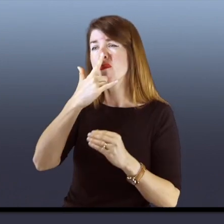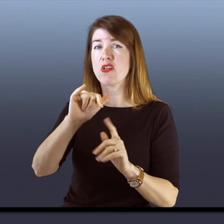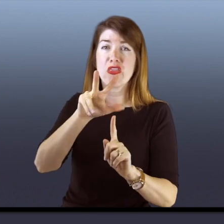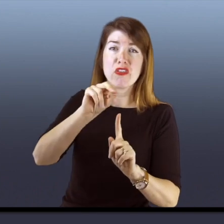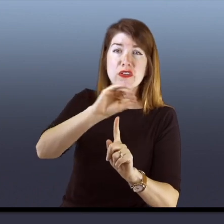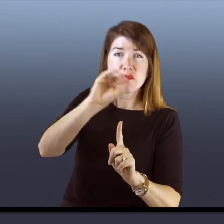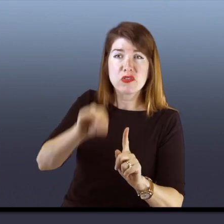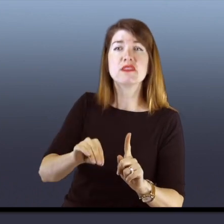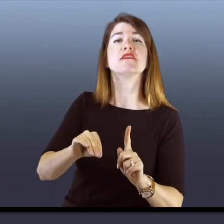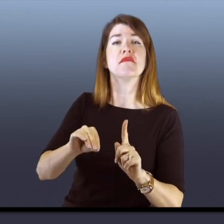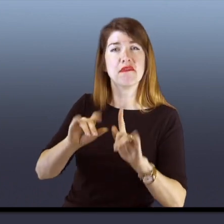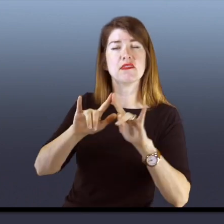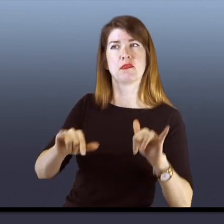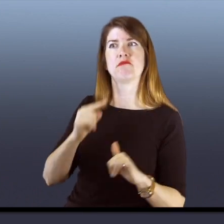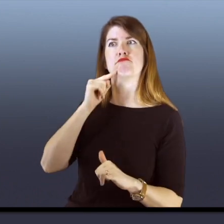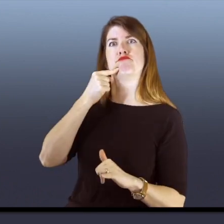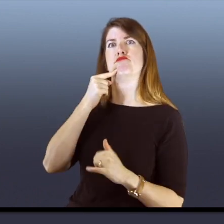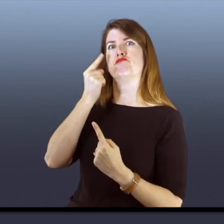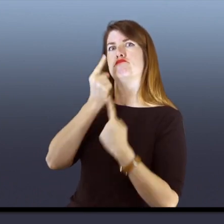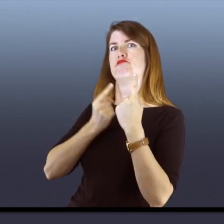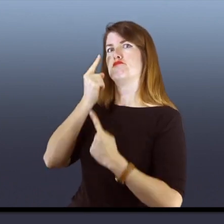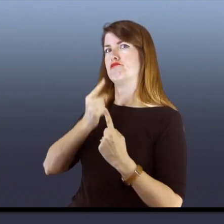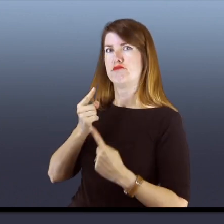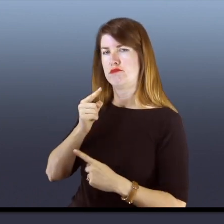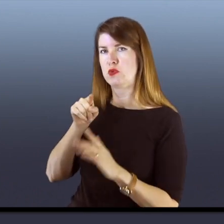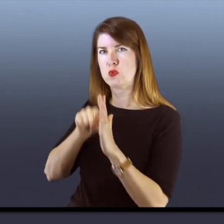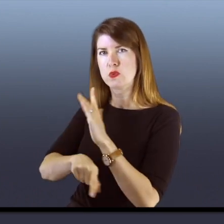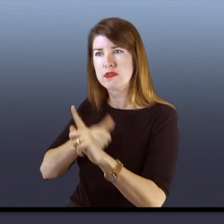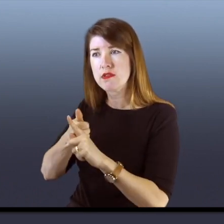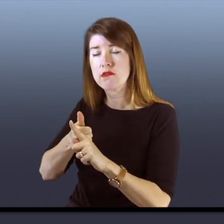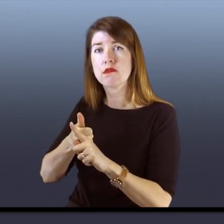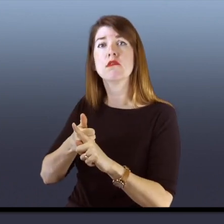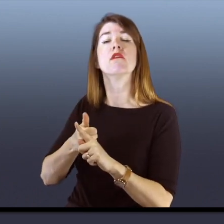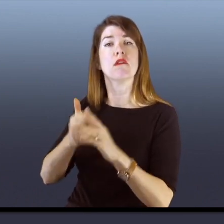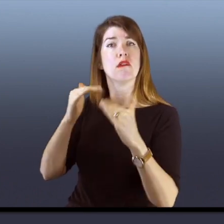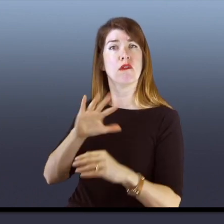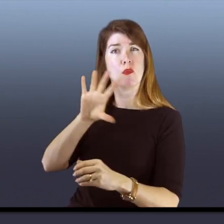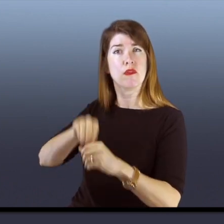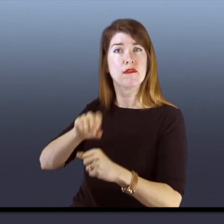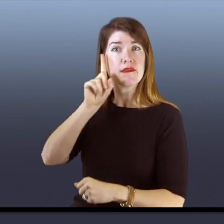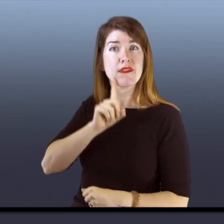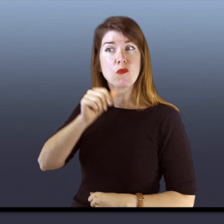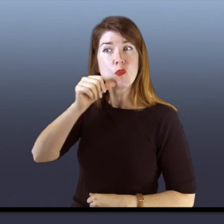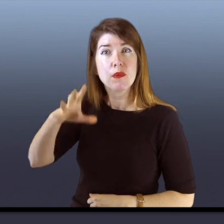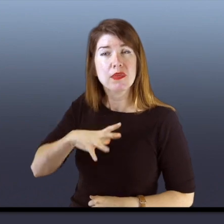Though among deaf women, there is a rate of 65.1% for suicide -- suicidal ideation.